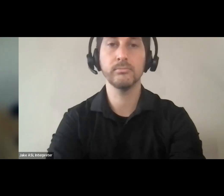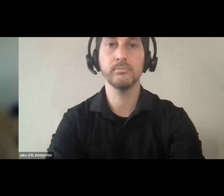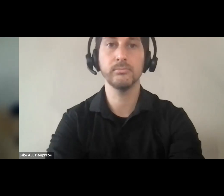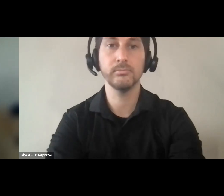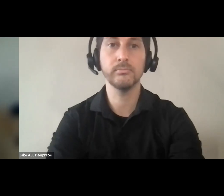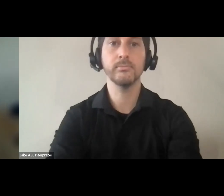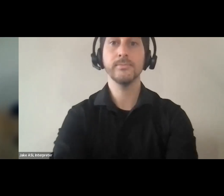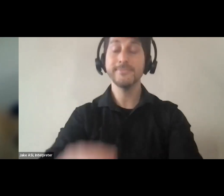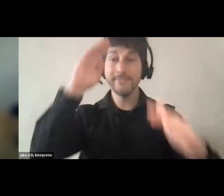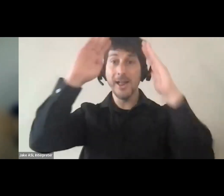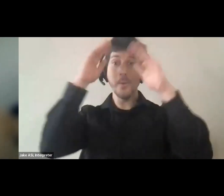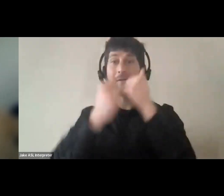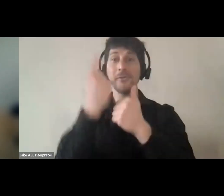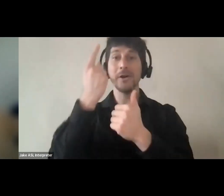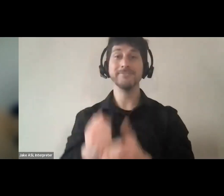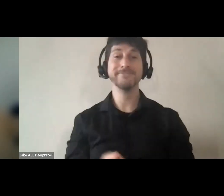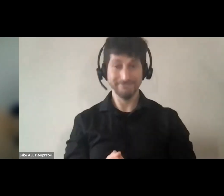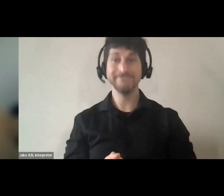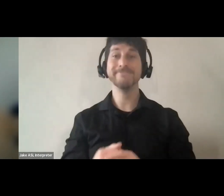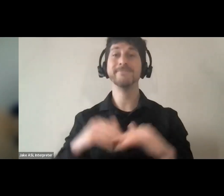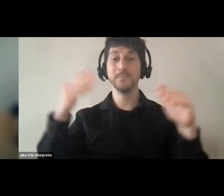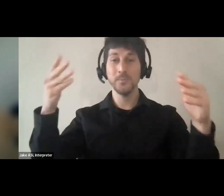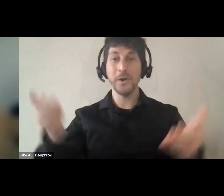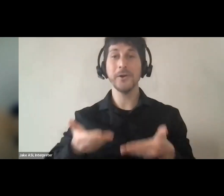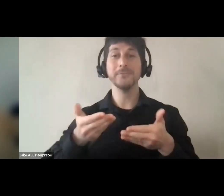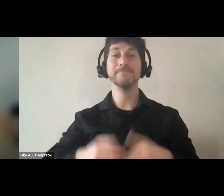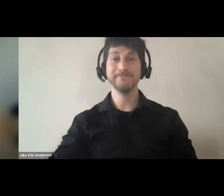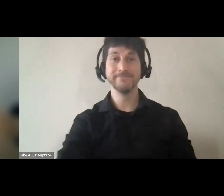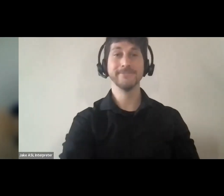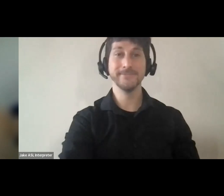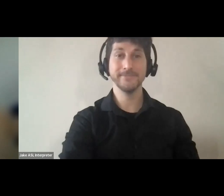Ok. Hello, everybody.